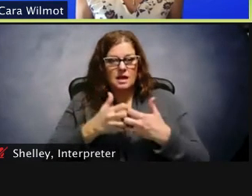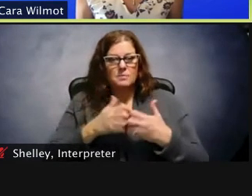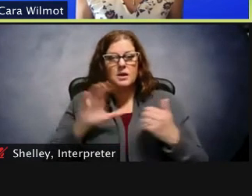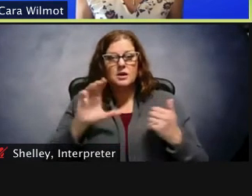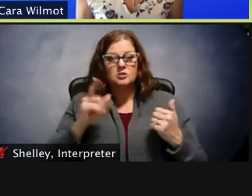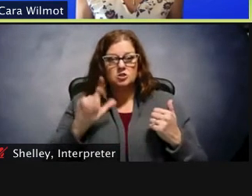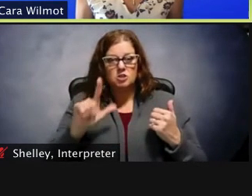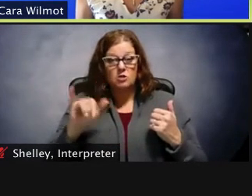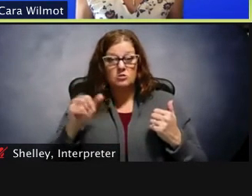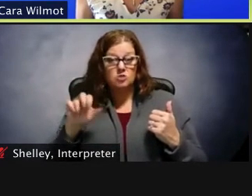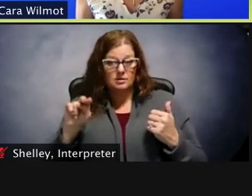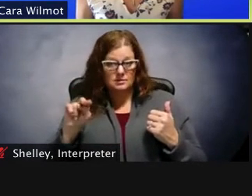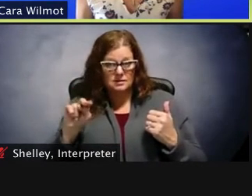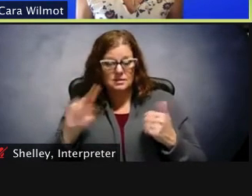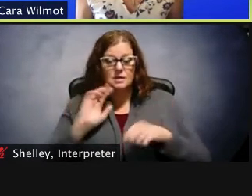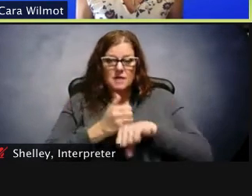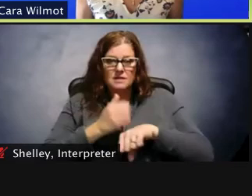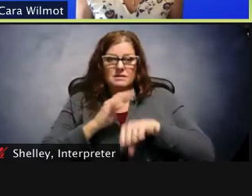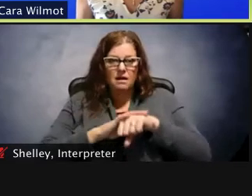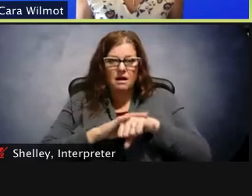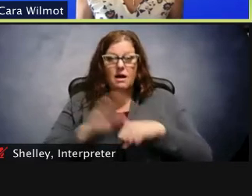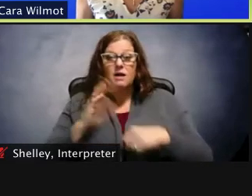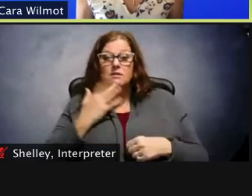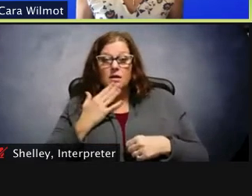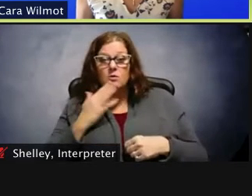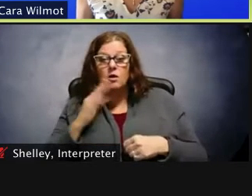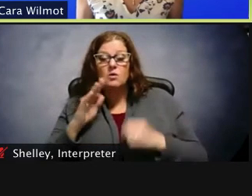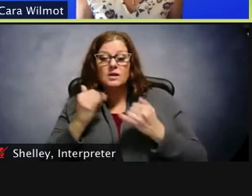based on the CIPP, or Colorado Individual Performance Profile.